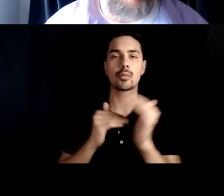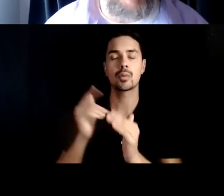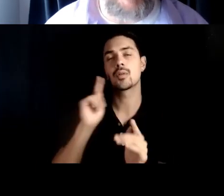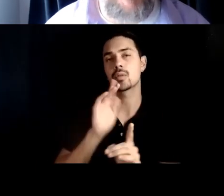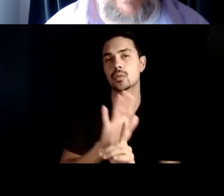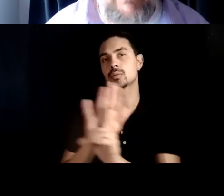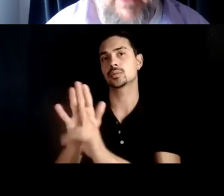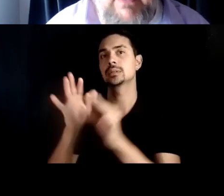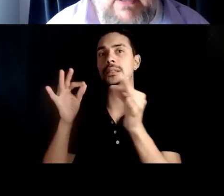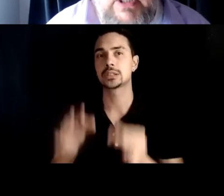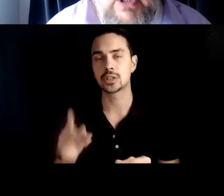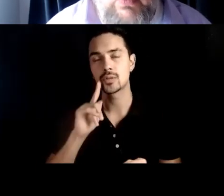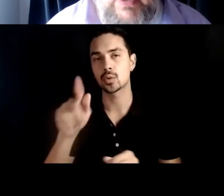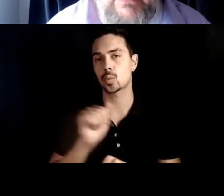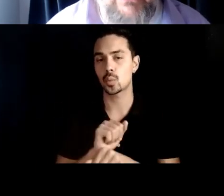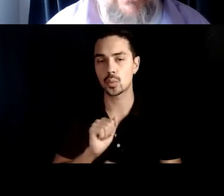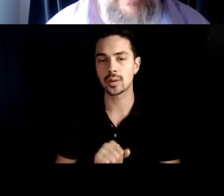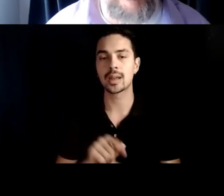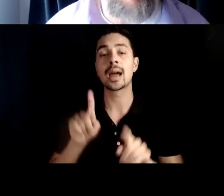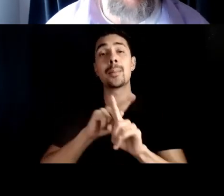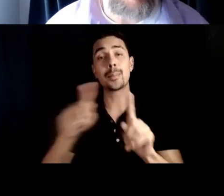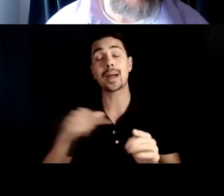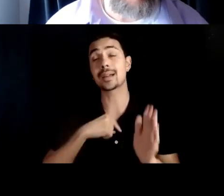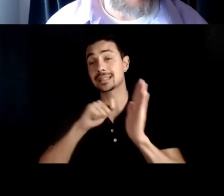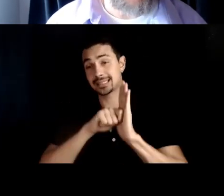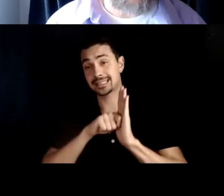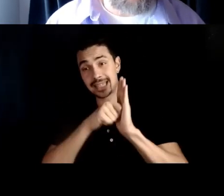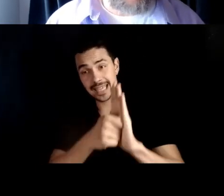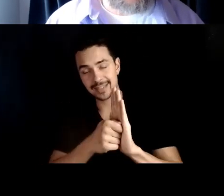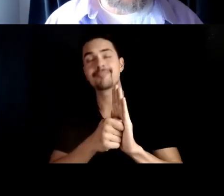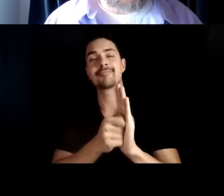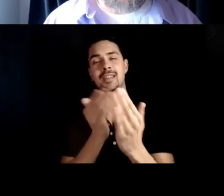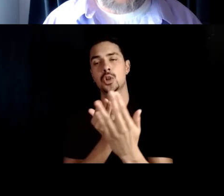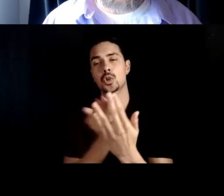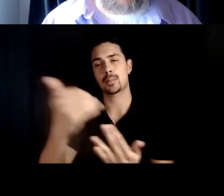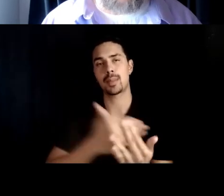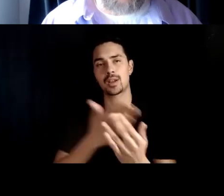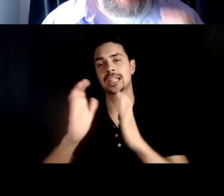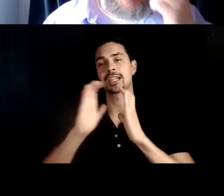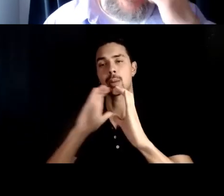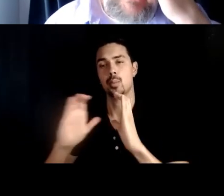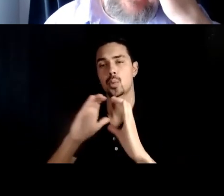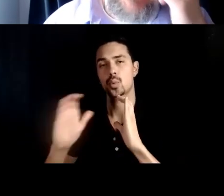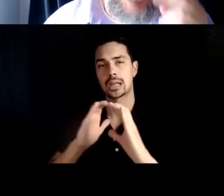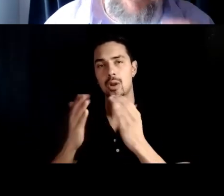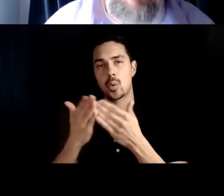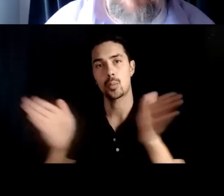and to be transparent about it with the client. So one of the examples that I like to offer is that